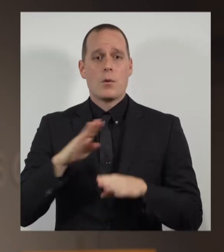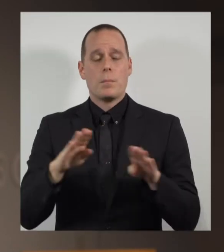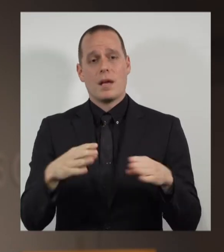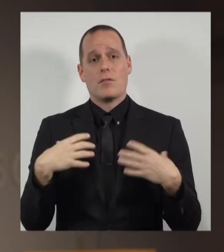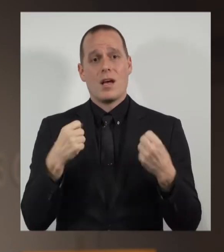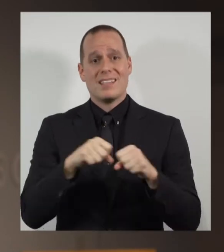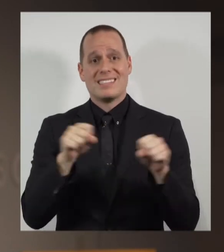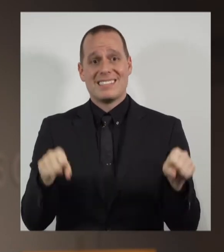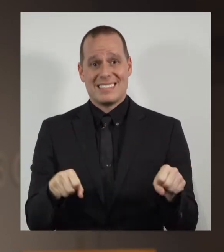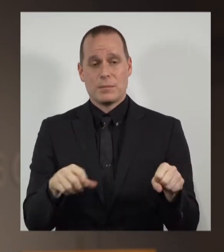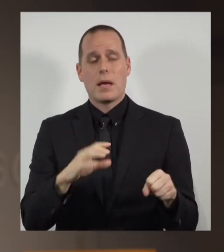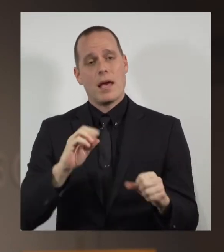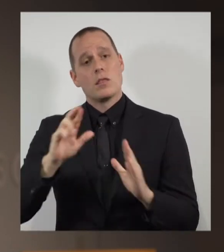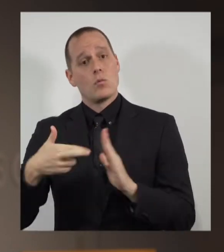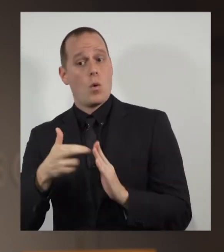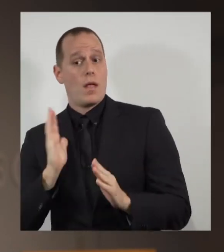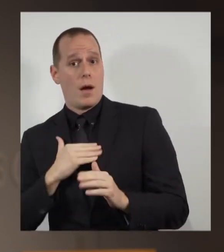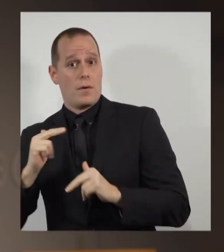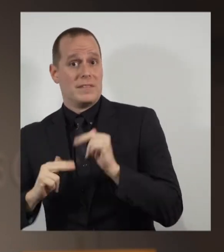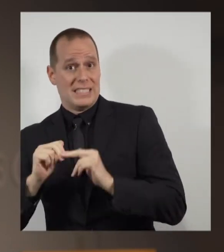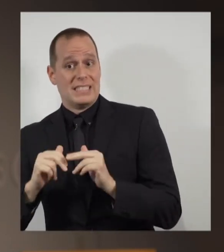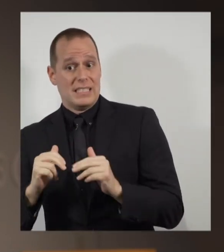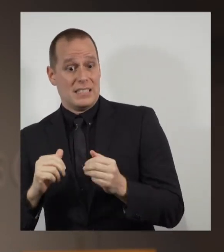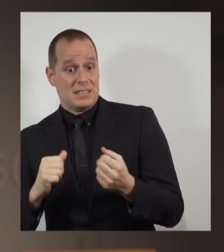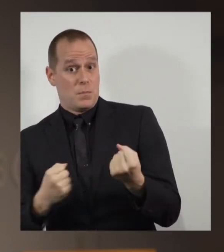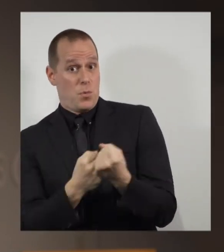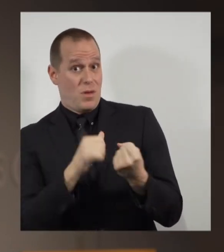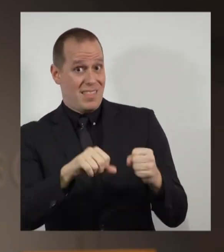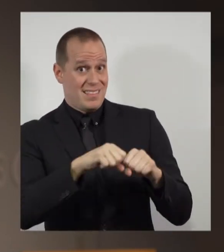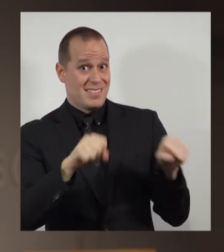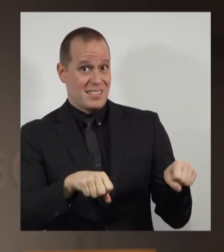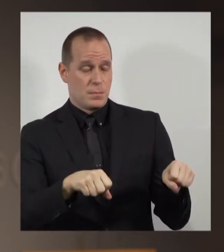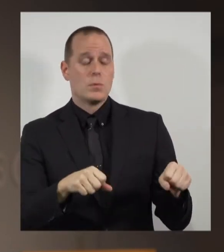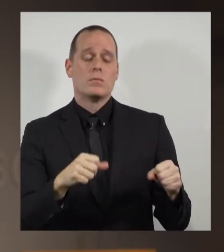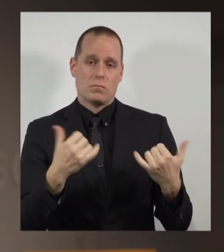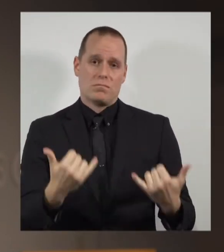Our behavioral health system, and the role our facilities play in that system, is especially